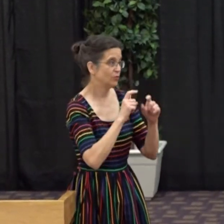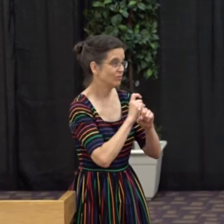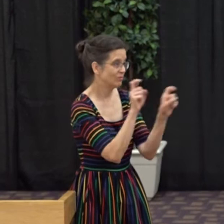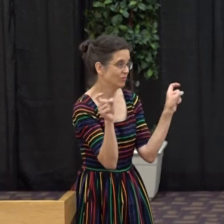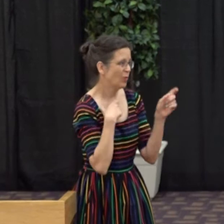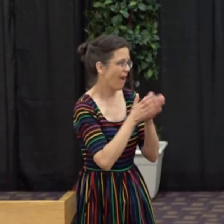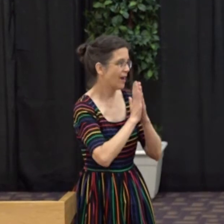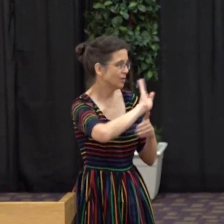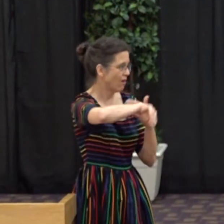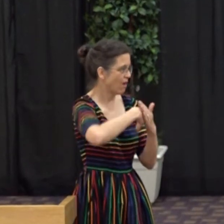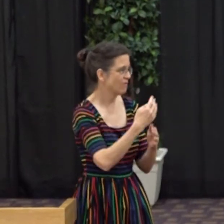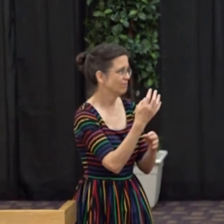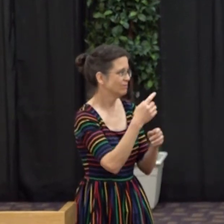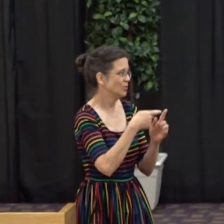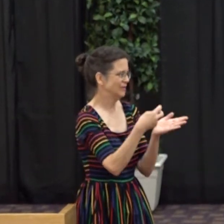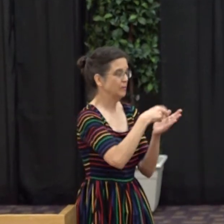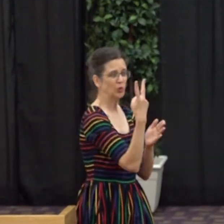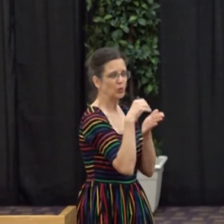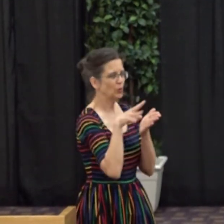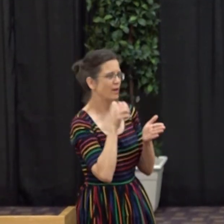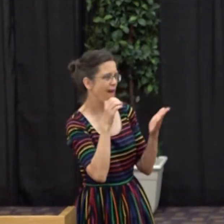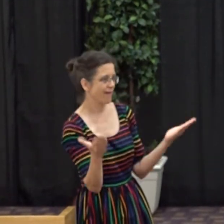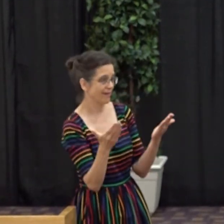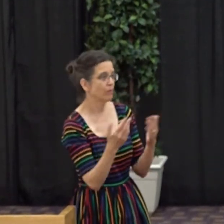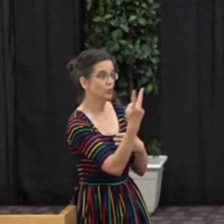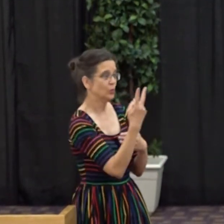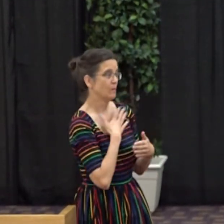There are four certificates to give out. So I ask all of you to come.